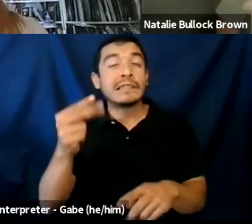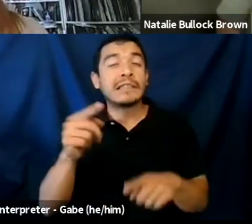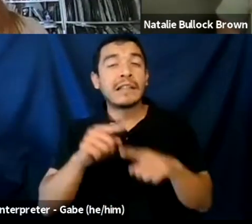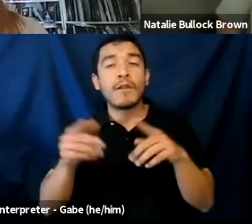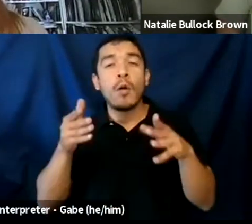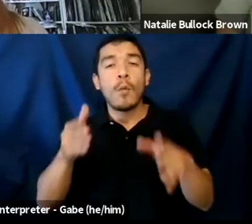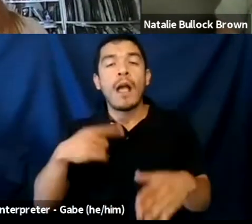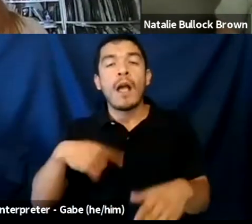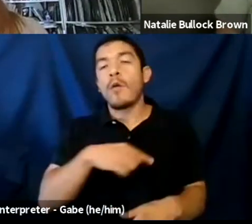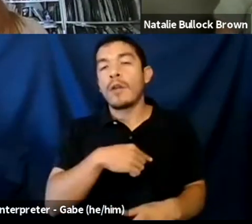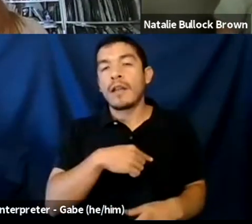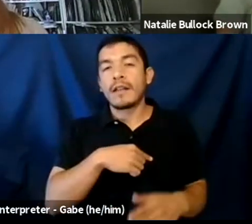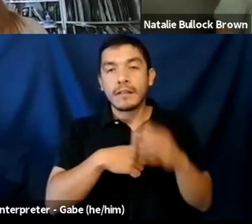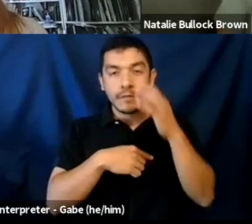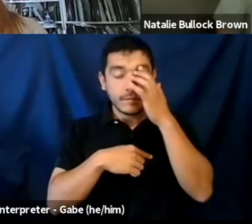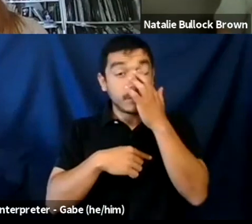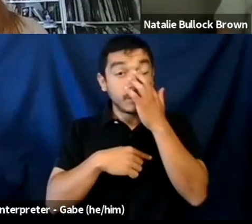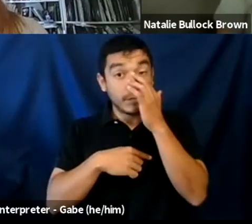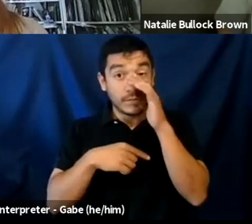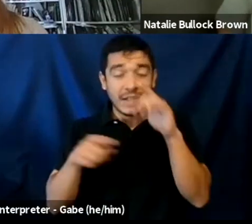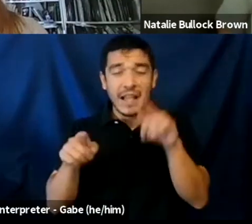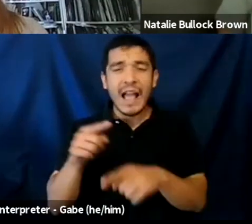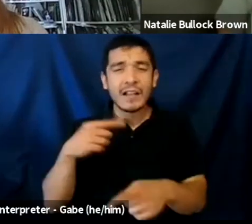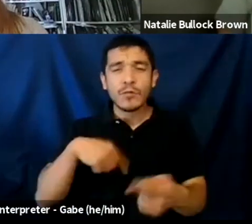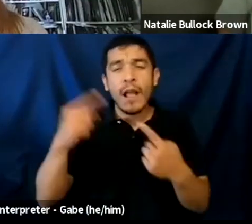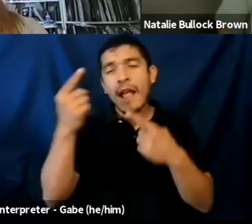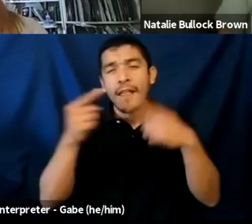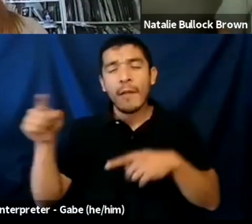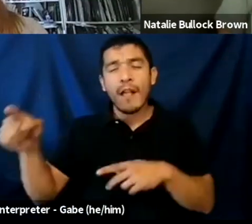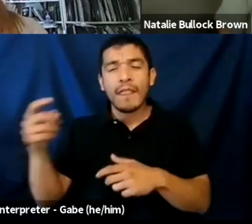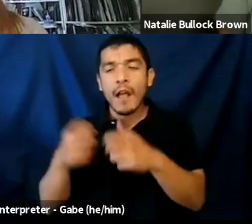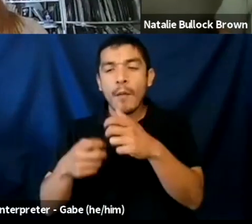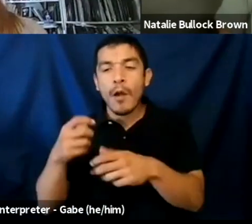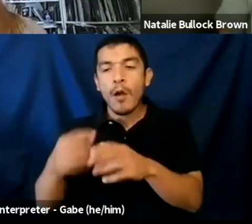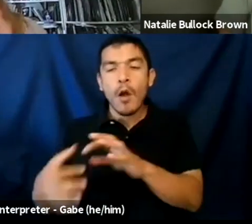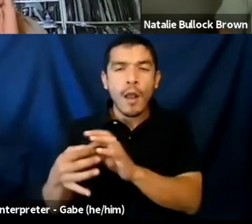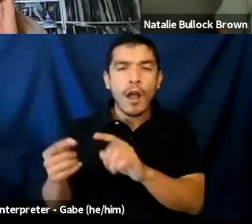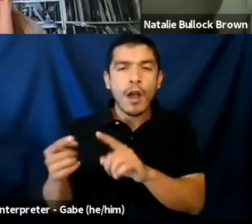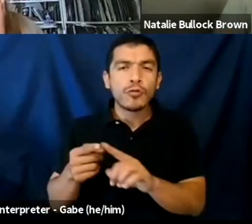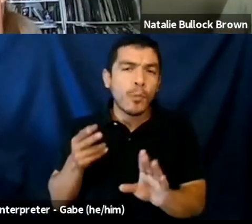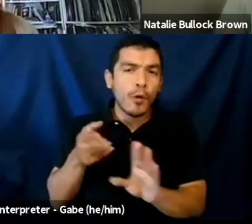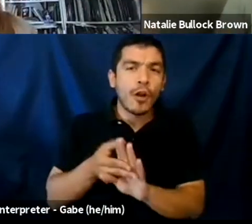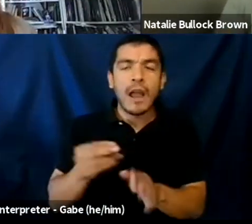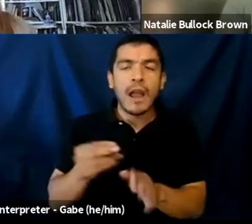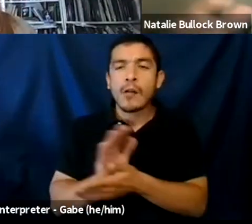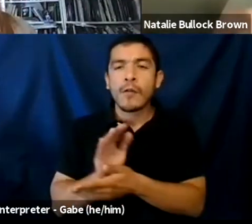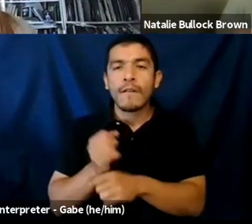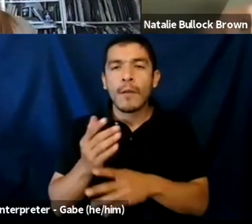even as we think about these issues related to participants and filmmakers and consent and care